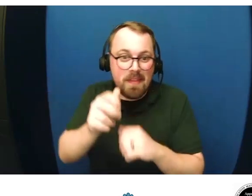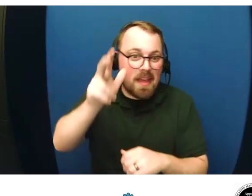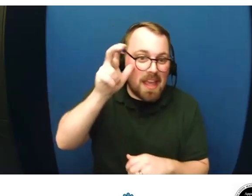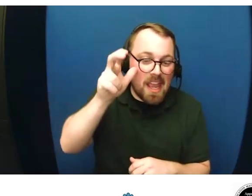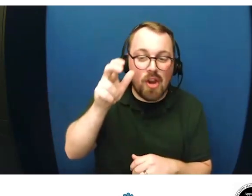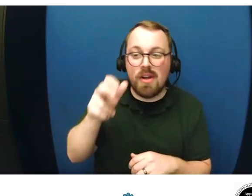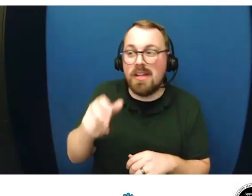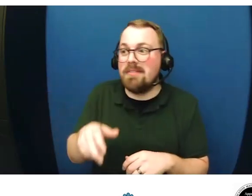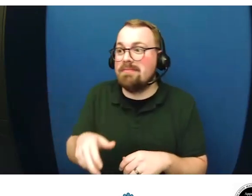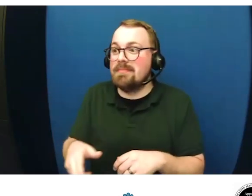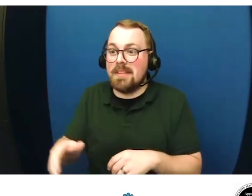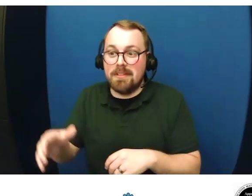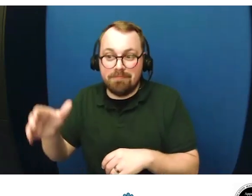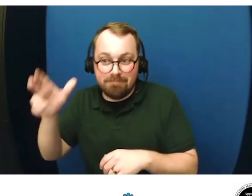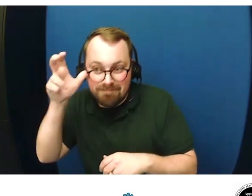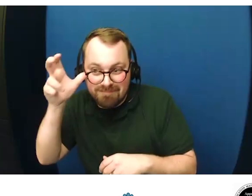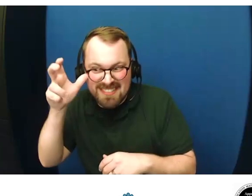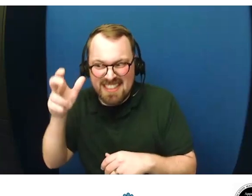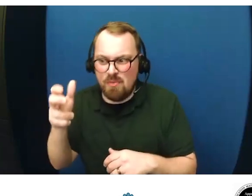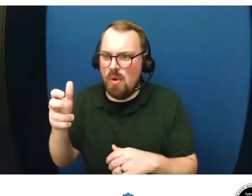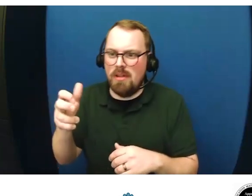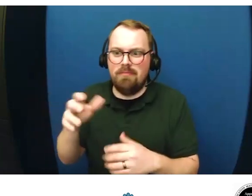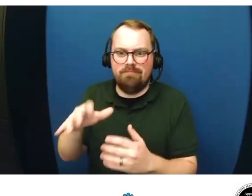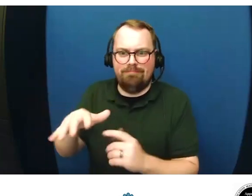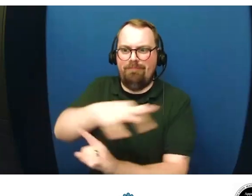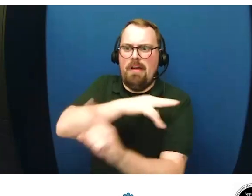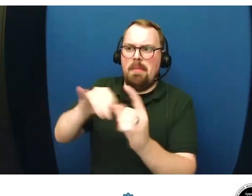obtain incidentally. It's not the reading and the writing and